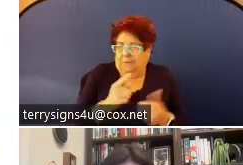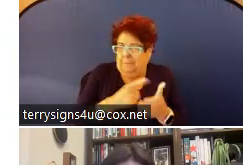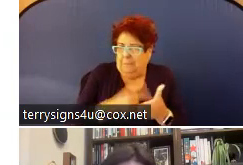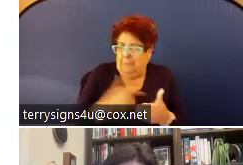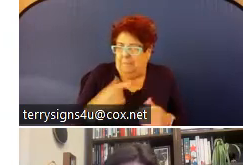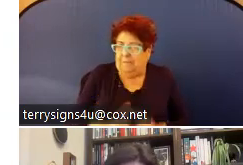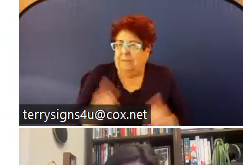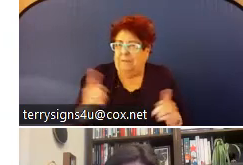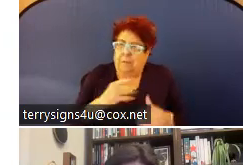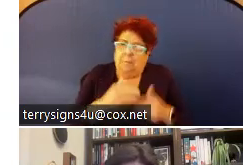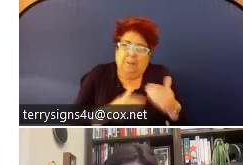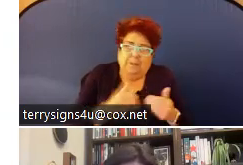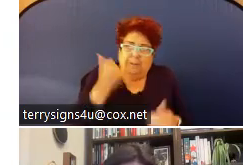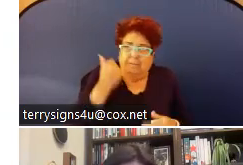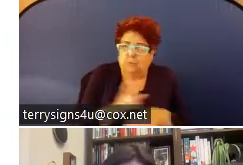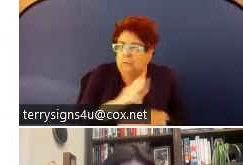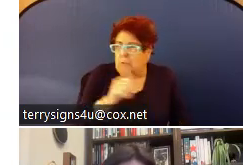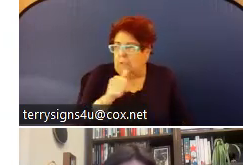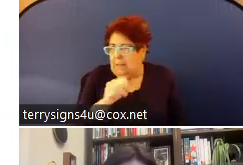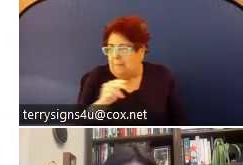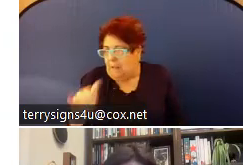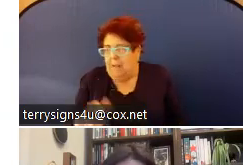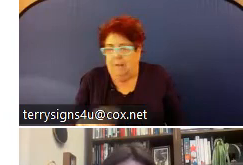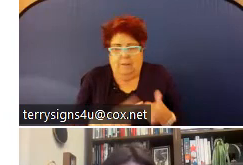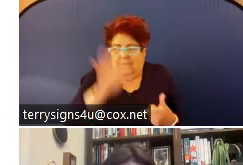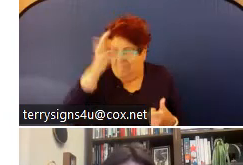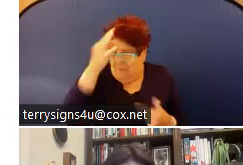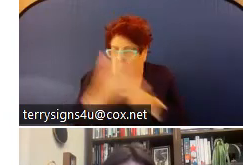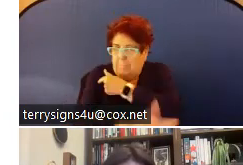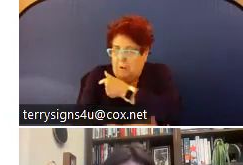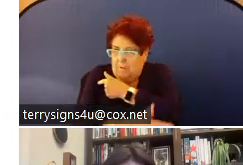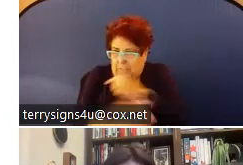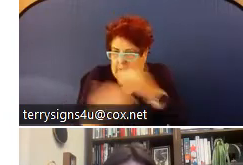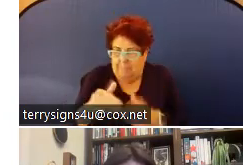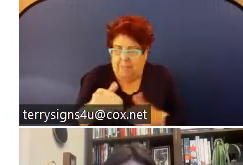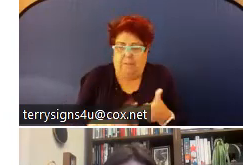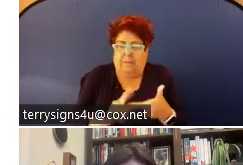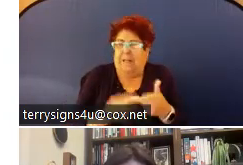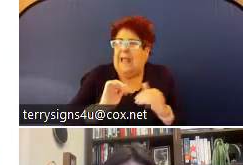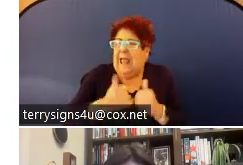AMI, federal poverty limit, or how applications come through, recognizing those things have